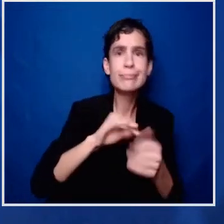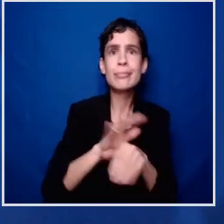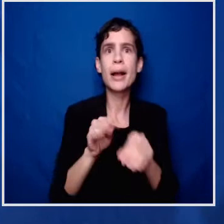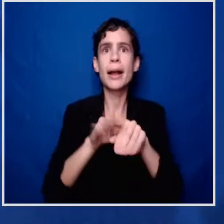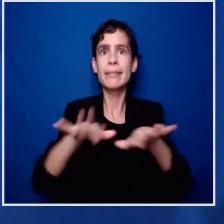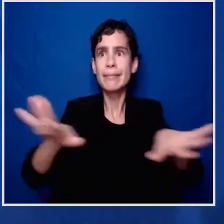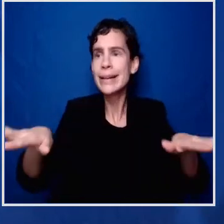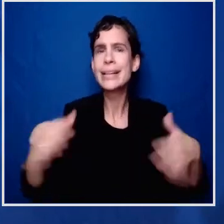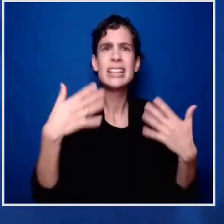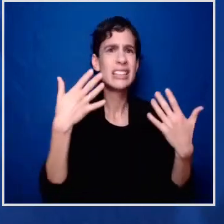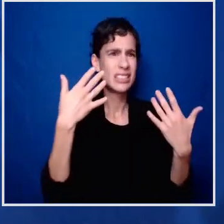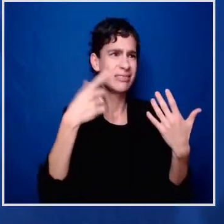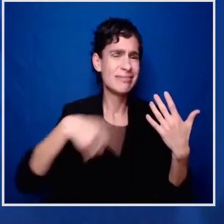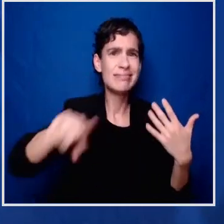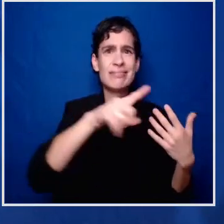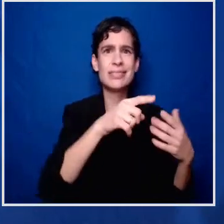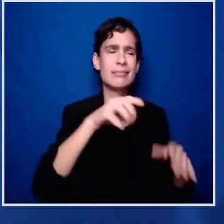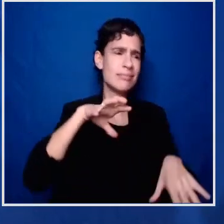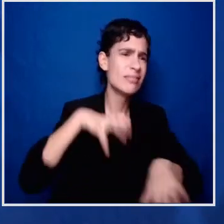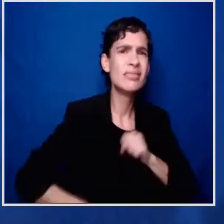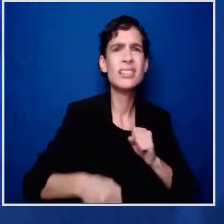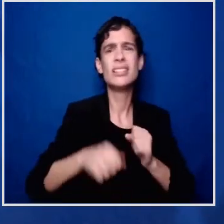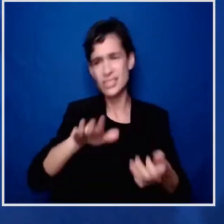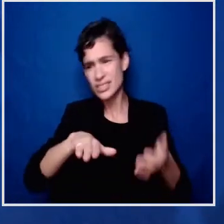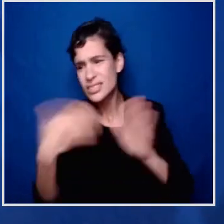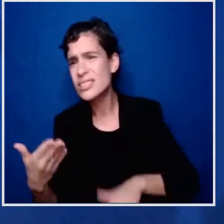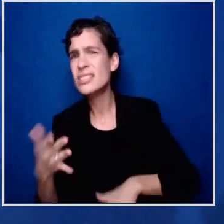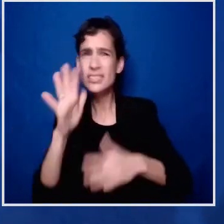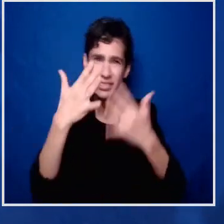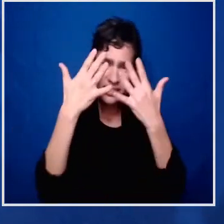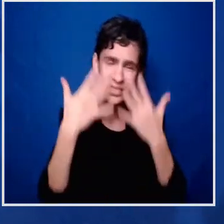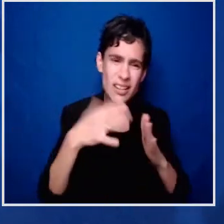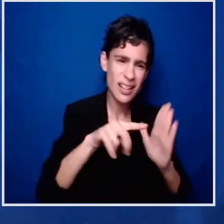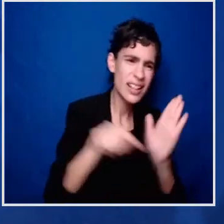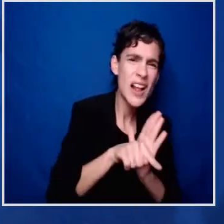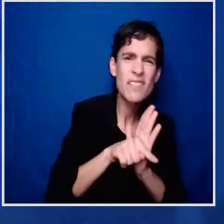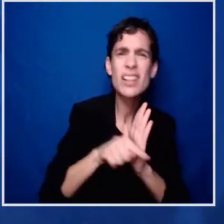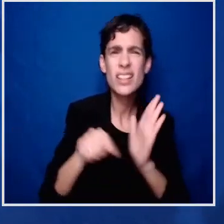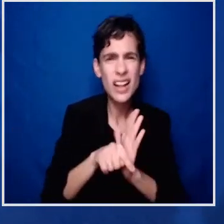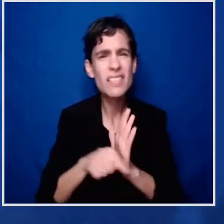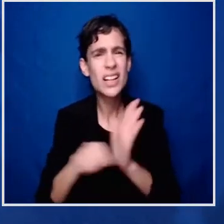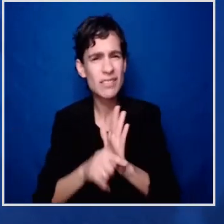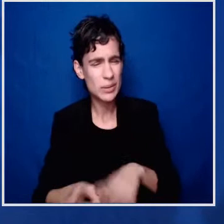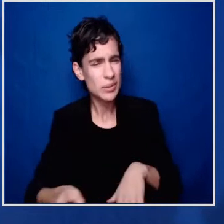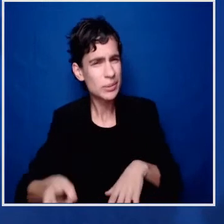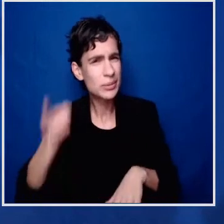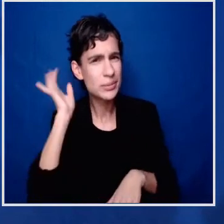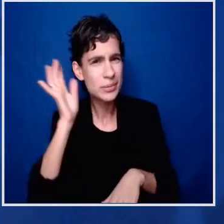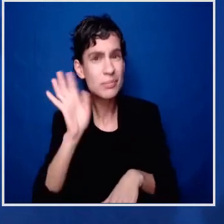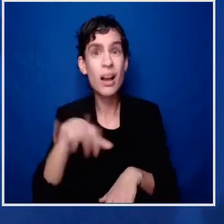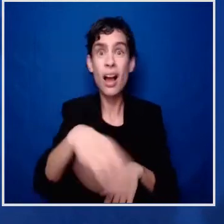AND TRAUMA, WE HAVE ALSO SEEN INCREDIBLE ACTS OF BRAVERY AND SERVICE IN COMMUNITIES ACROSS